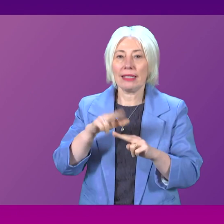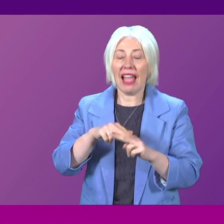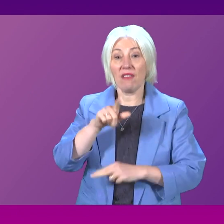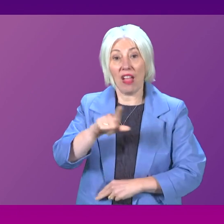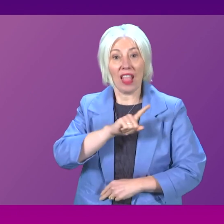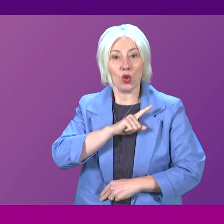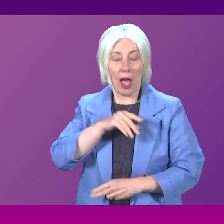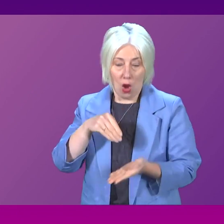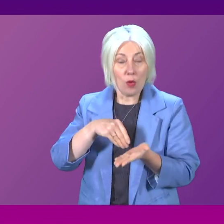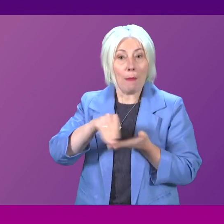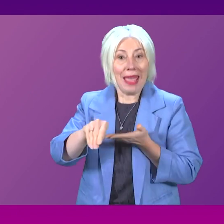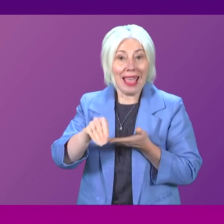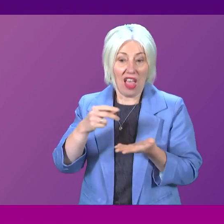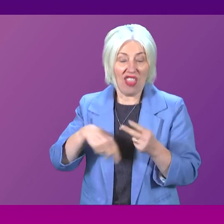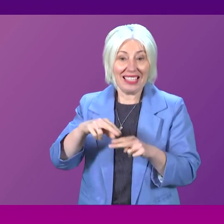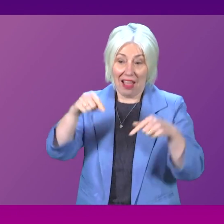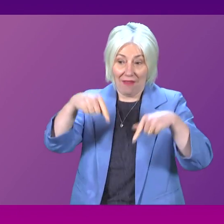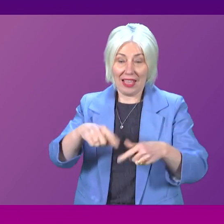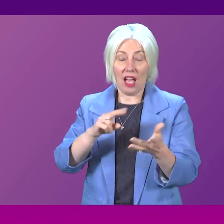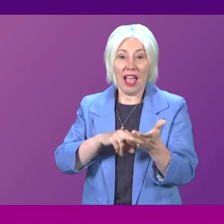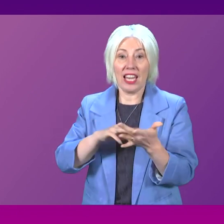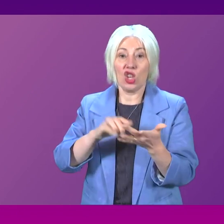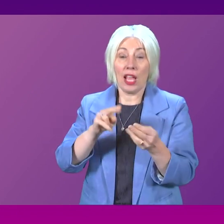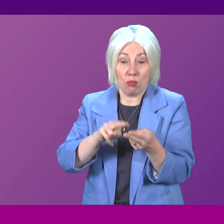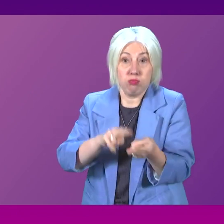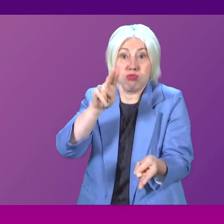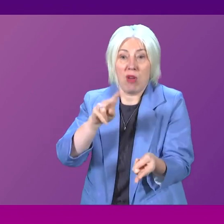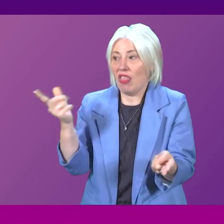we pay our health service staff more than those in any other part of the UK and, right